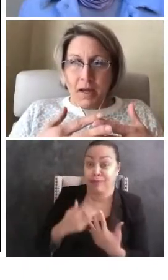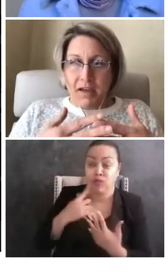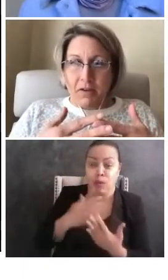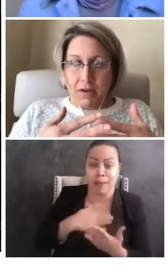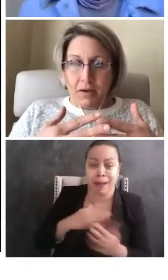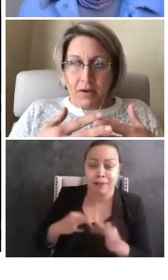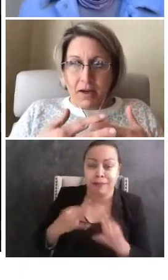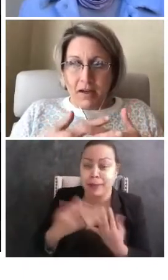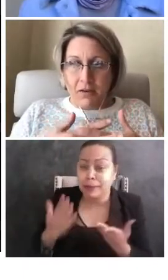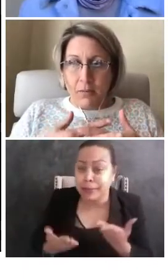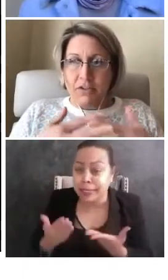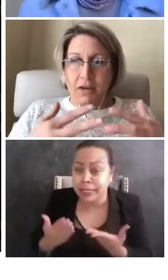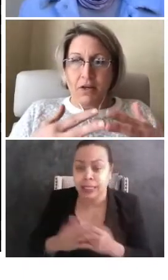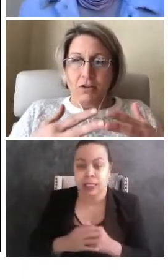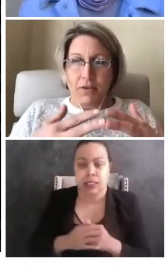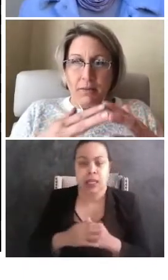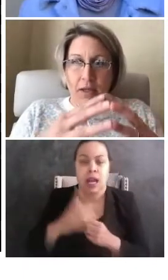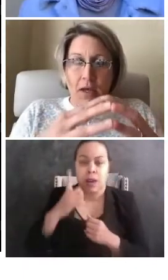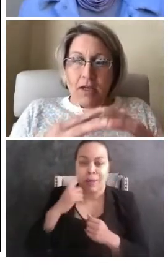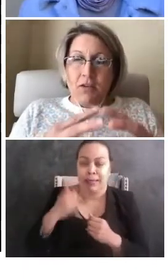I have a multiracial family.